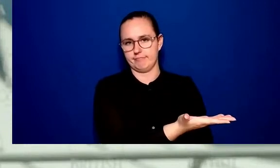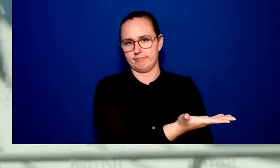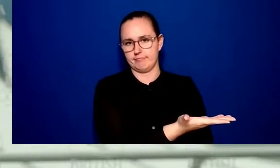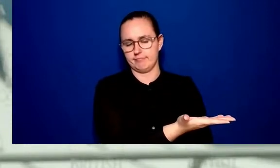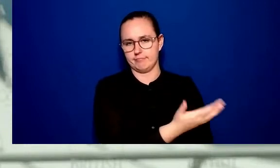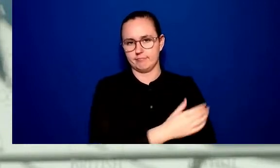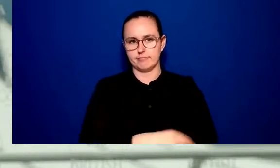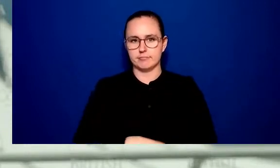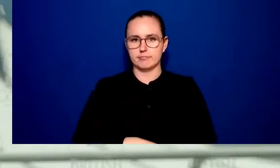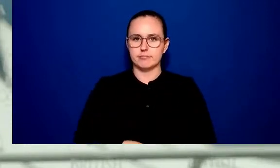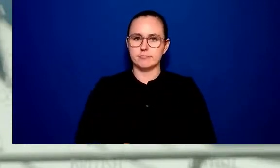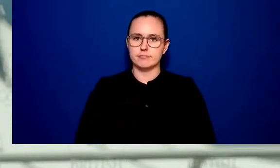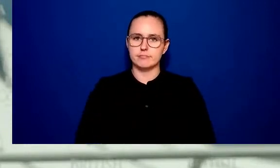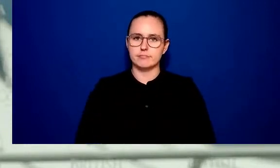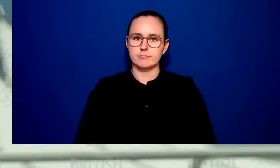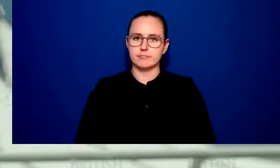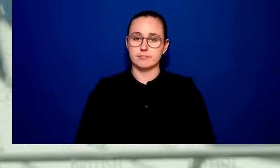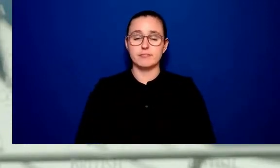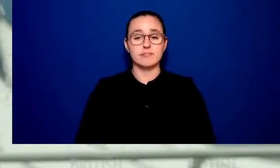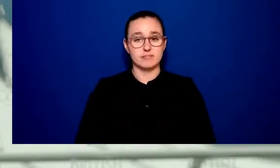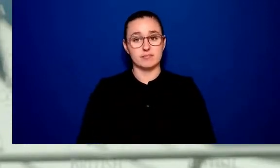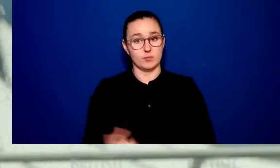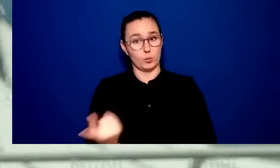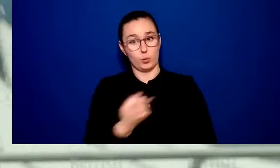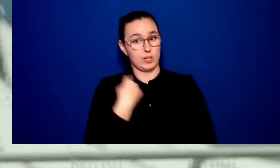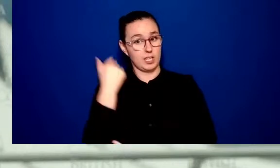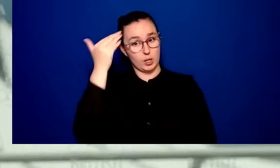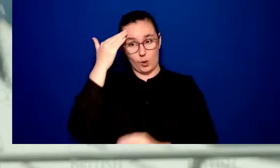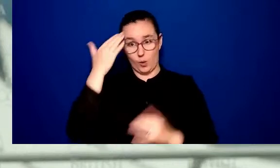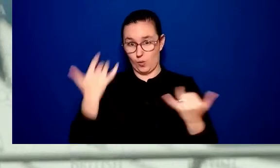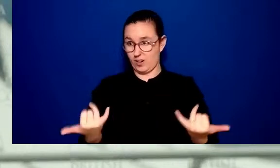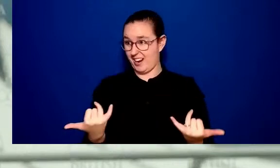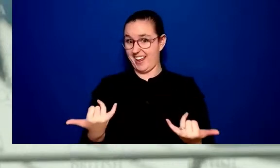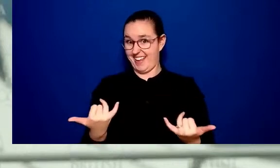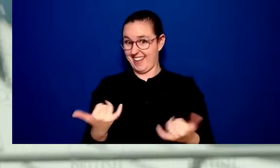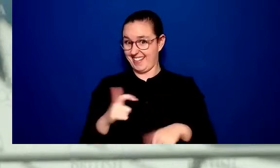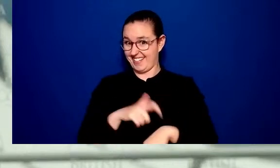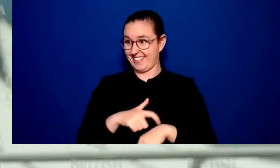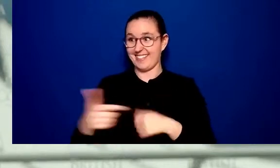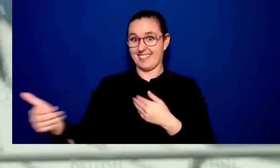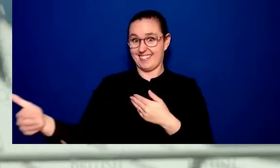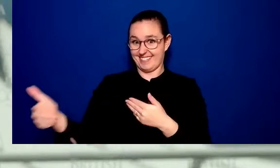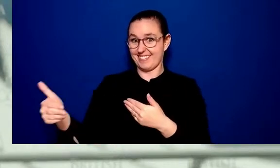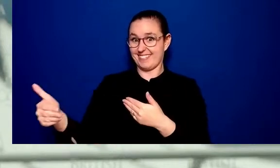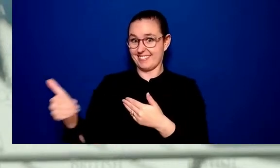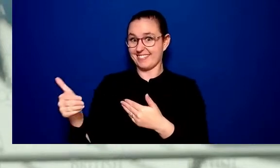We know that we have influenza coming. We know that. We are starting to see other